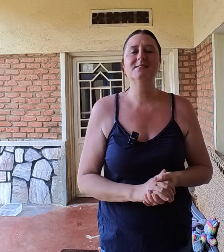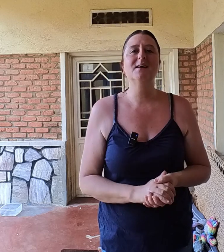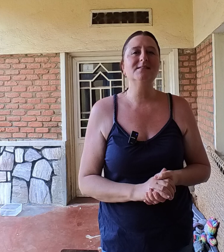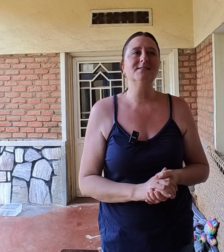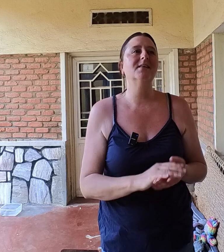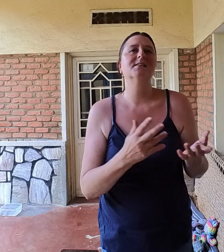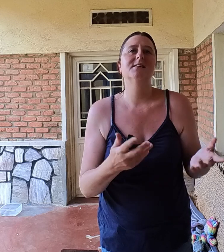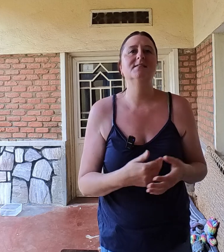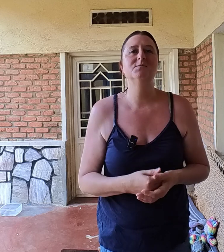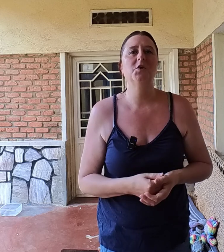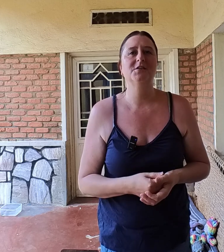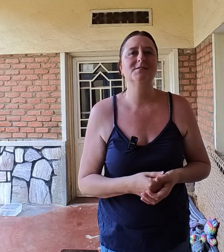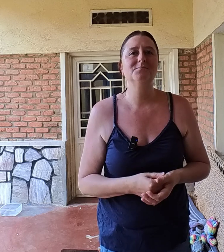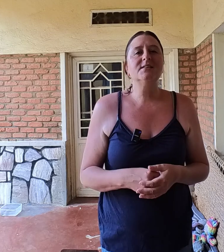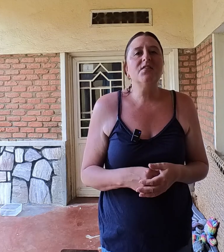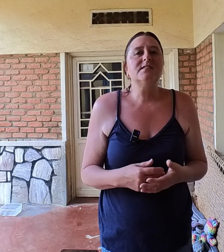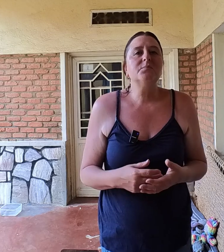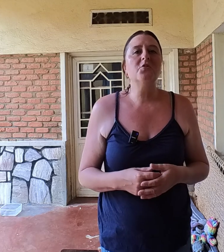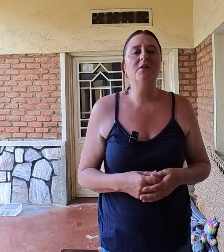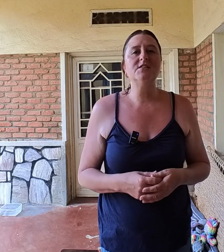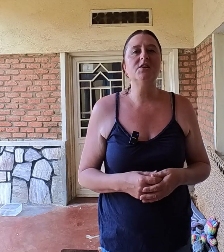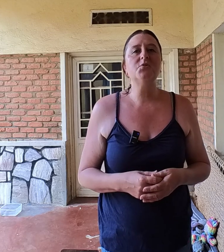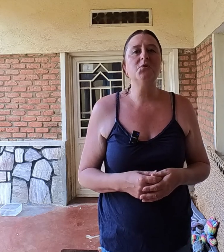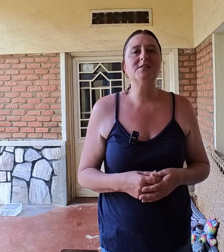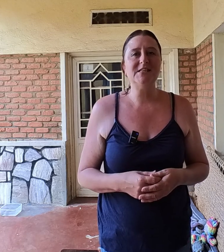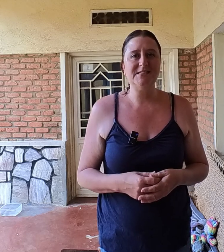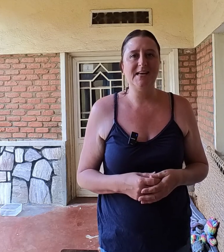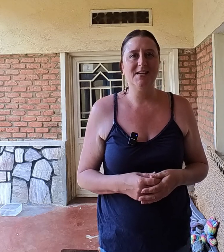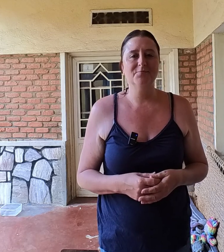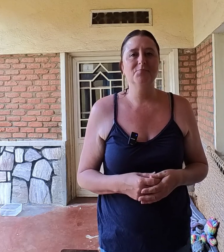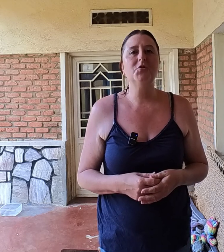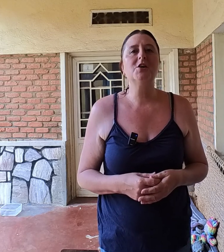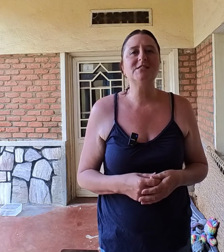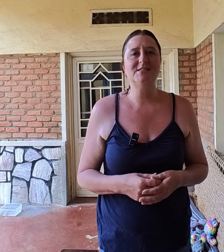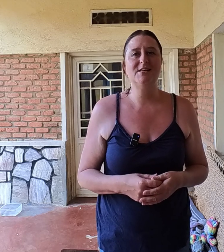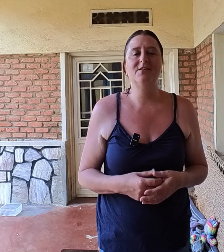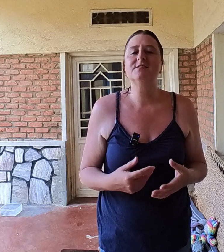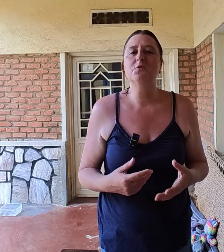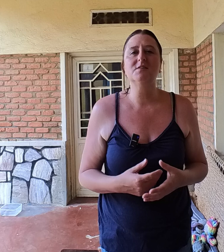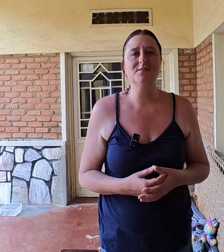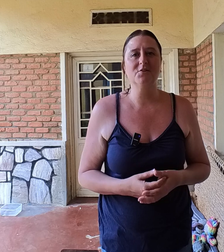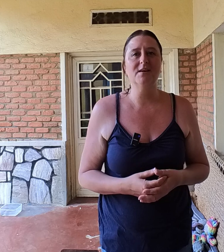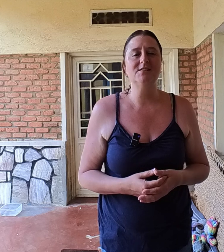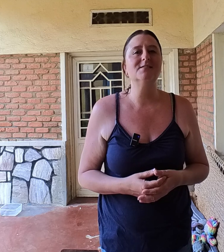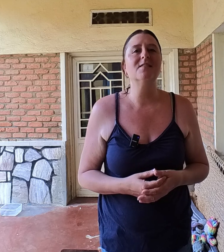That's a nice sign and a nice word. Another small creature, urushishi. Urushishi. The smallest of the creatures,